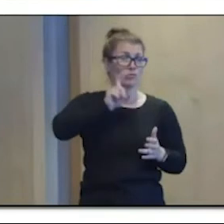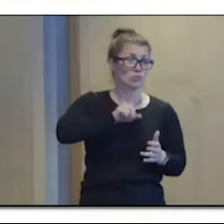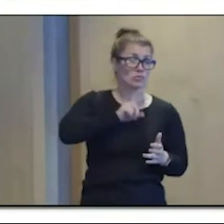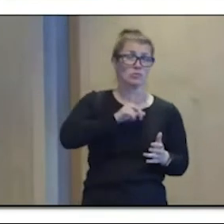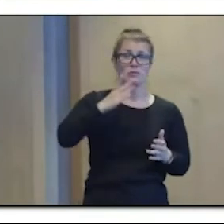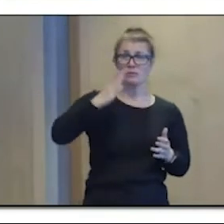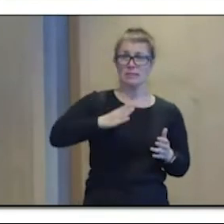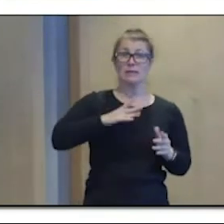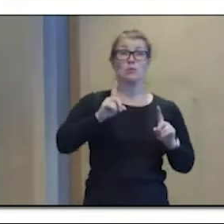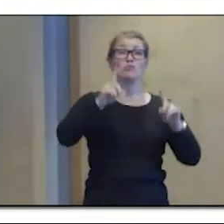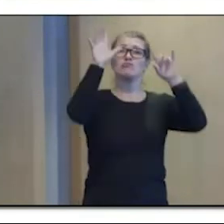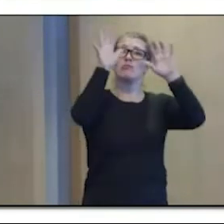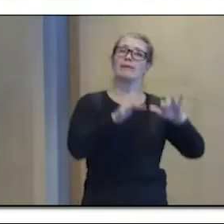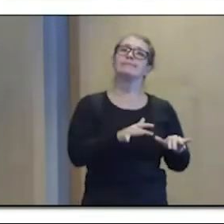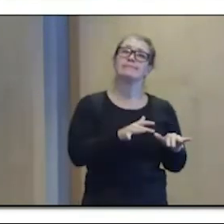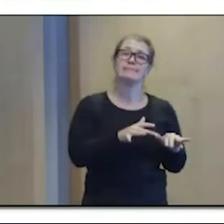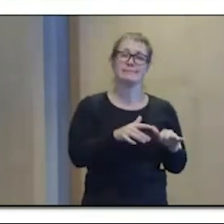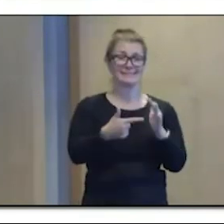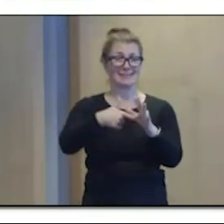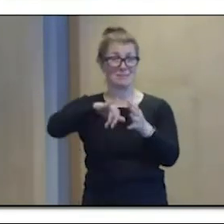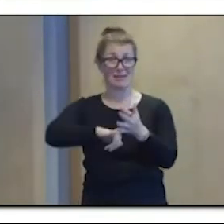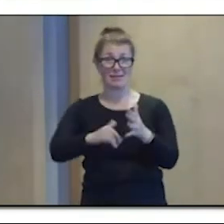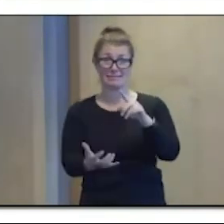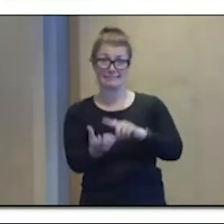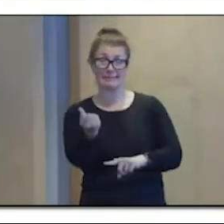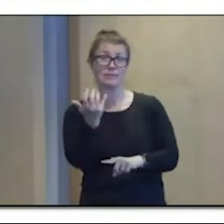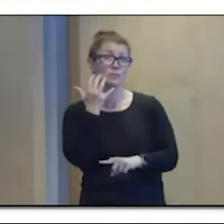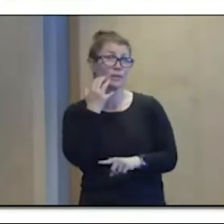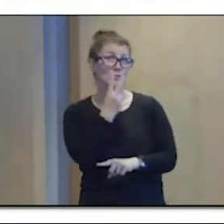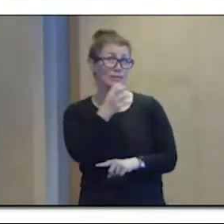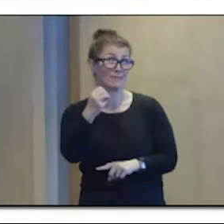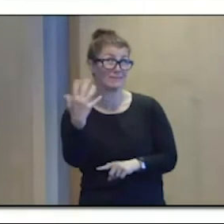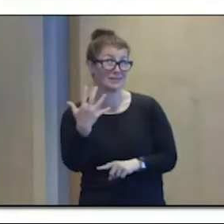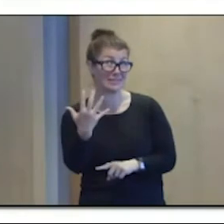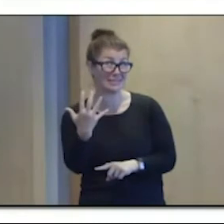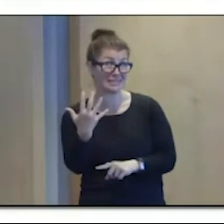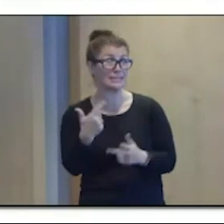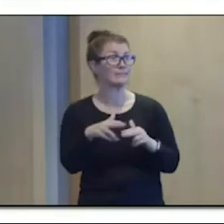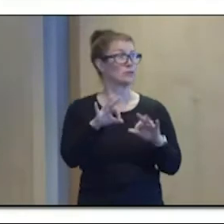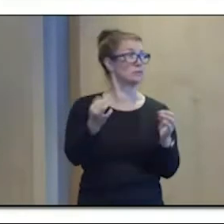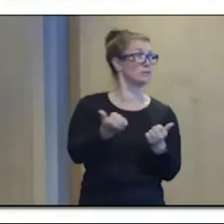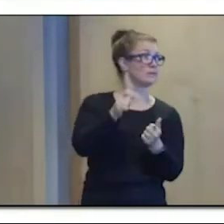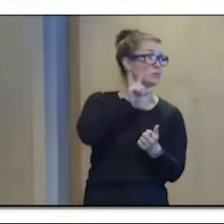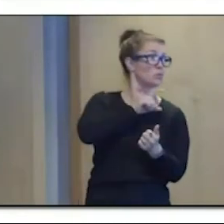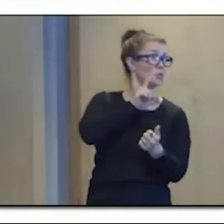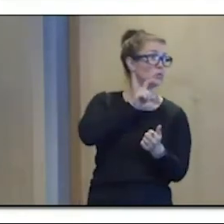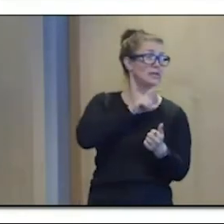rainfall and as Tasmania discovered in 2015 if you don't have enough water in your upper dam it gets